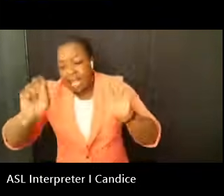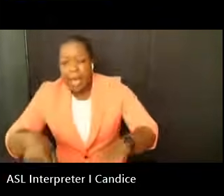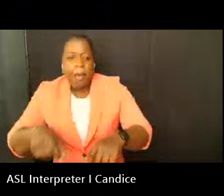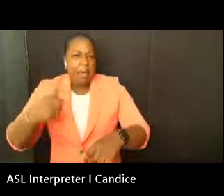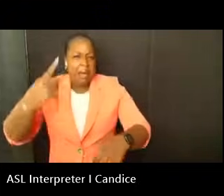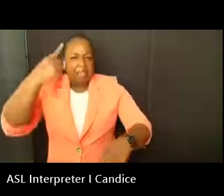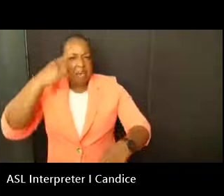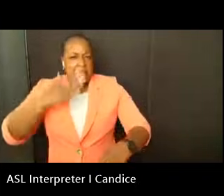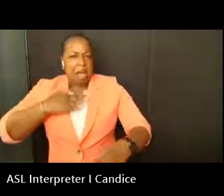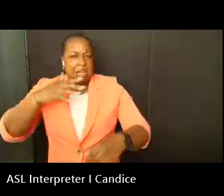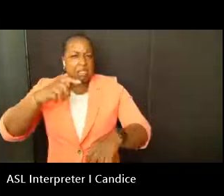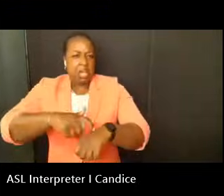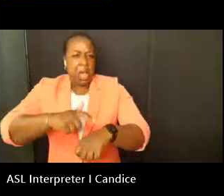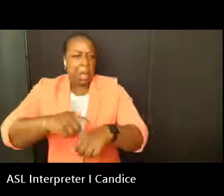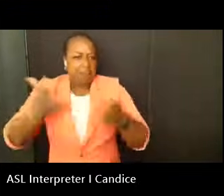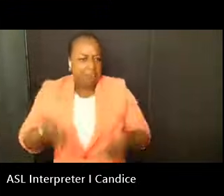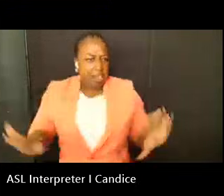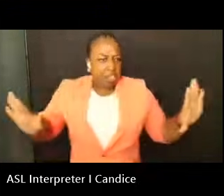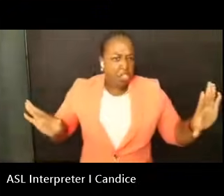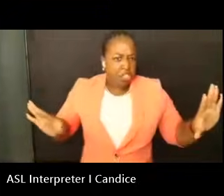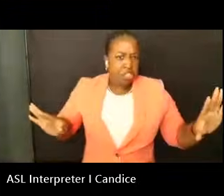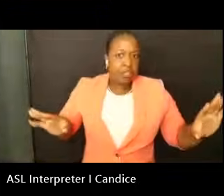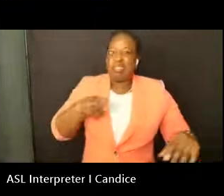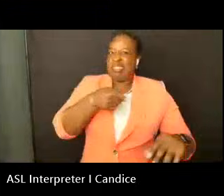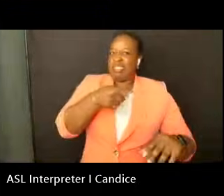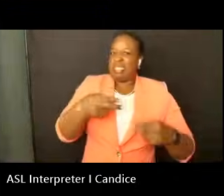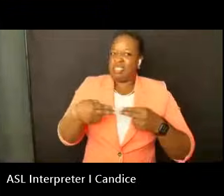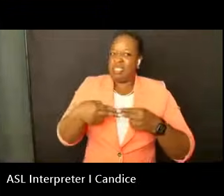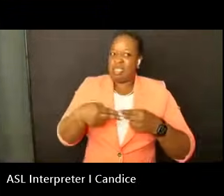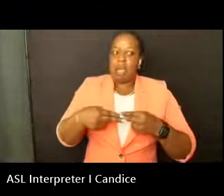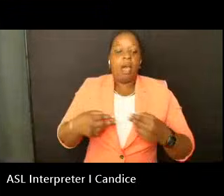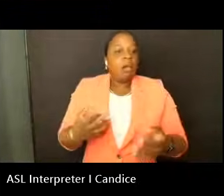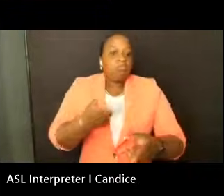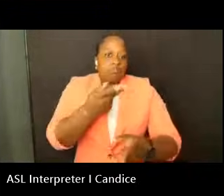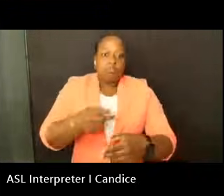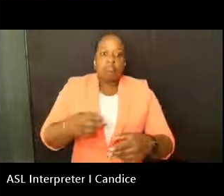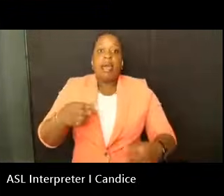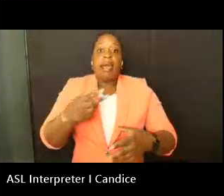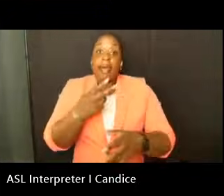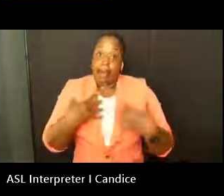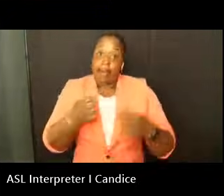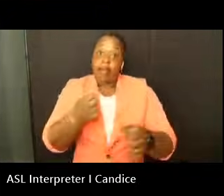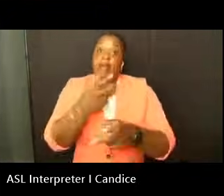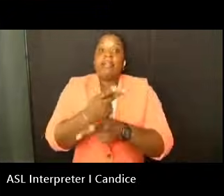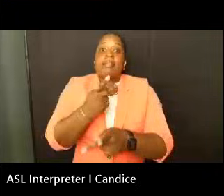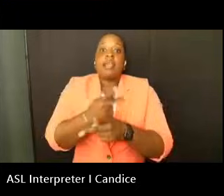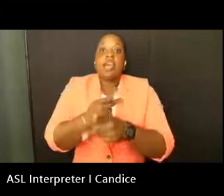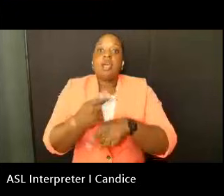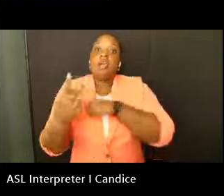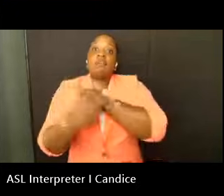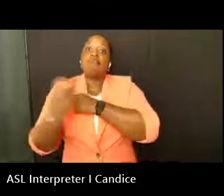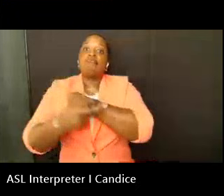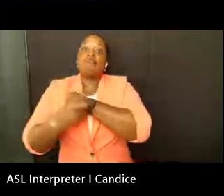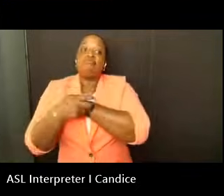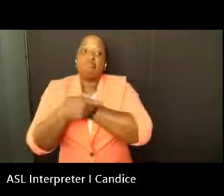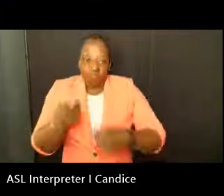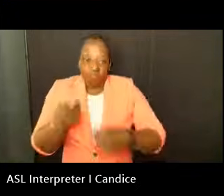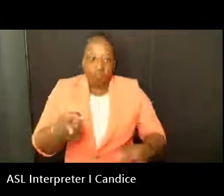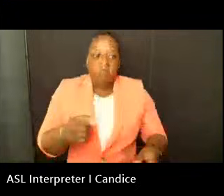be up. This is about corruption. Beware when people start selling you, that's a bad sign.